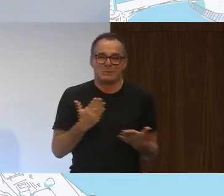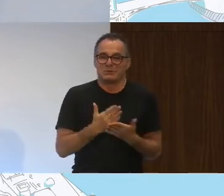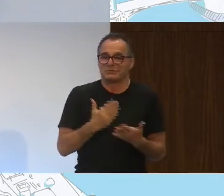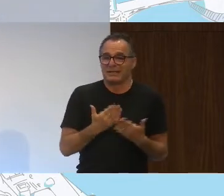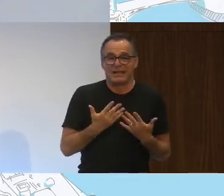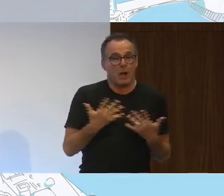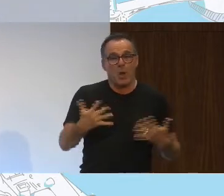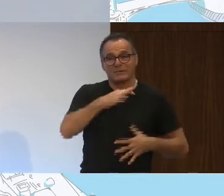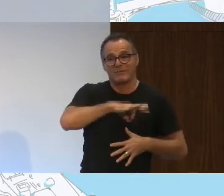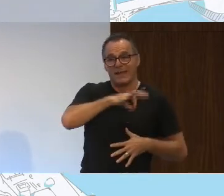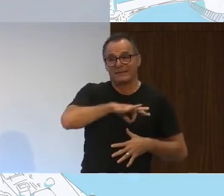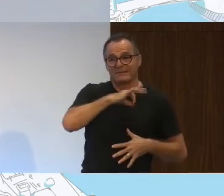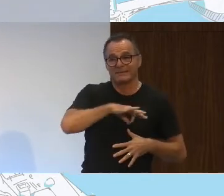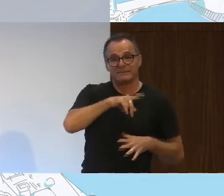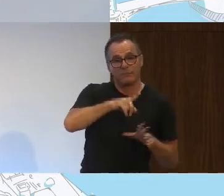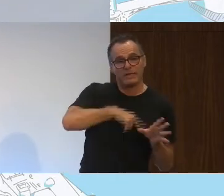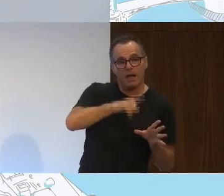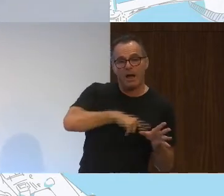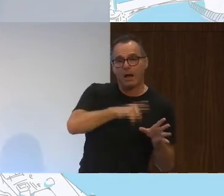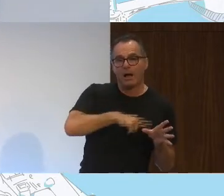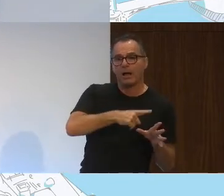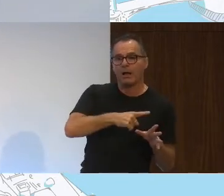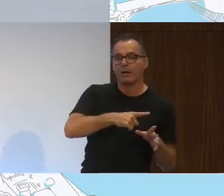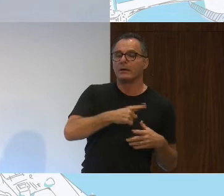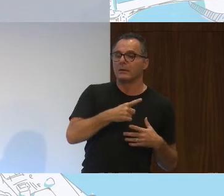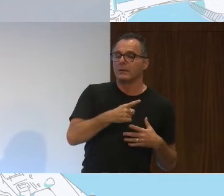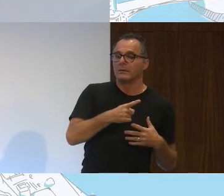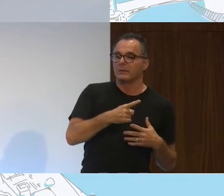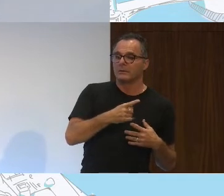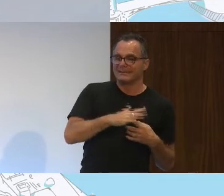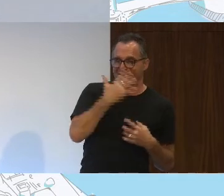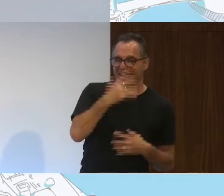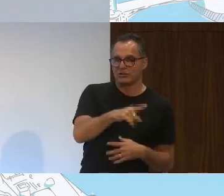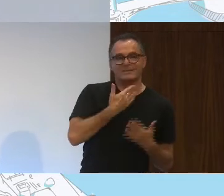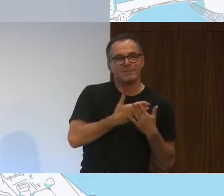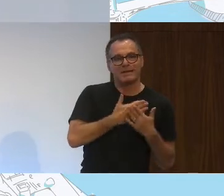in younger and adolescents, and it was much more with lifestyle. But I'm not sure I'm not sure about the